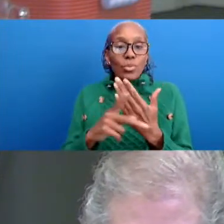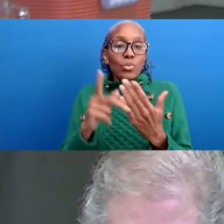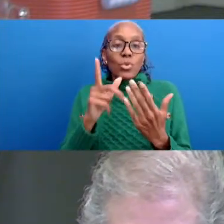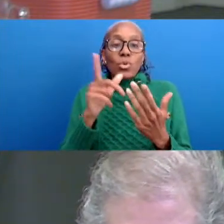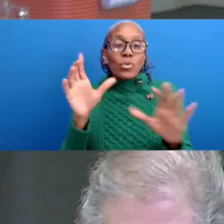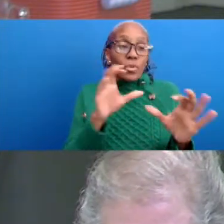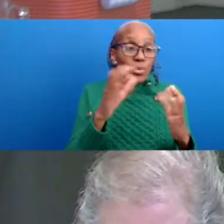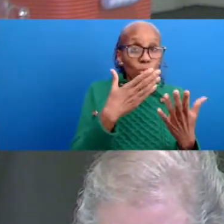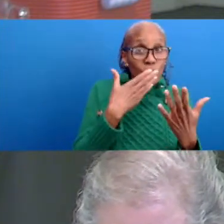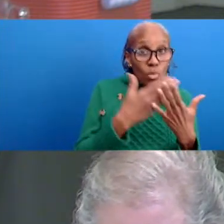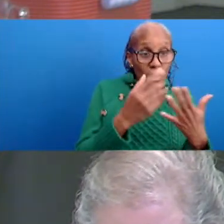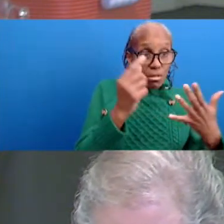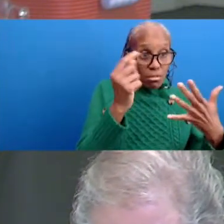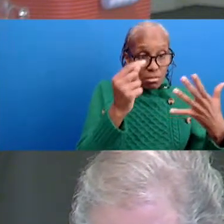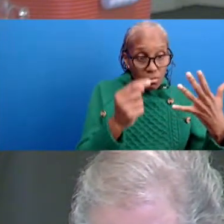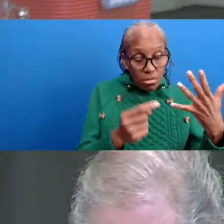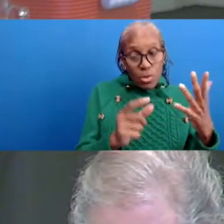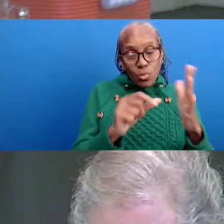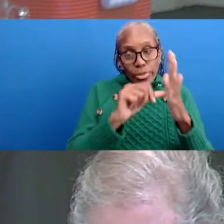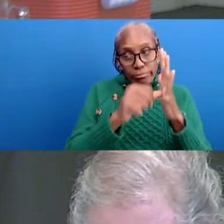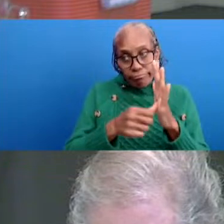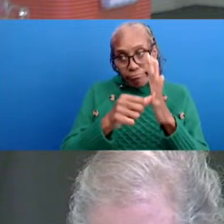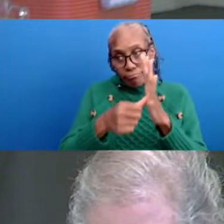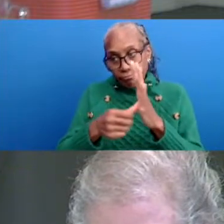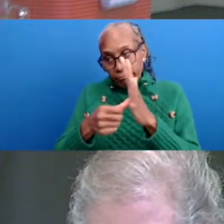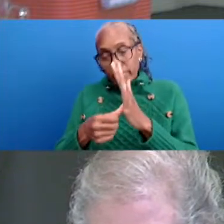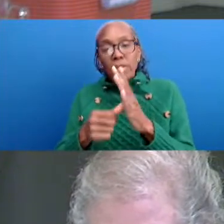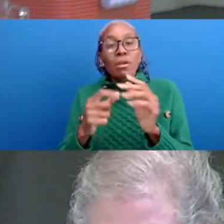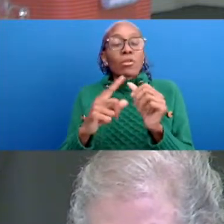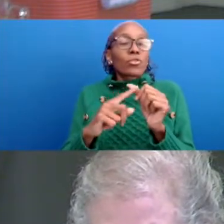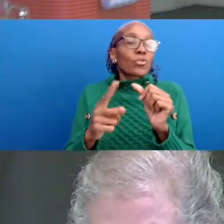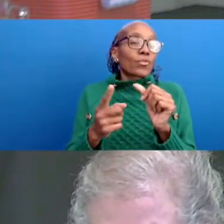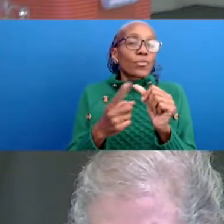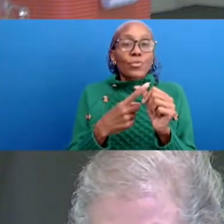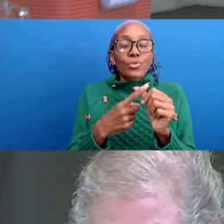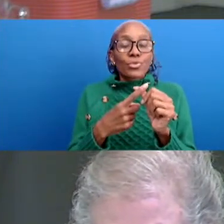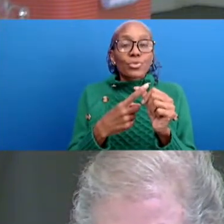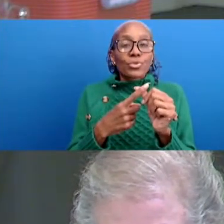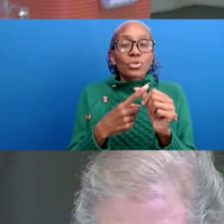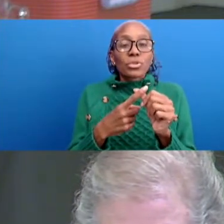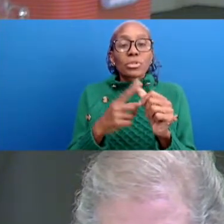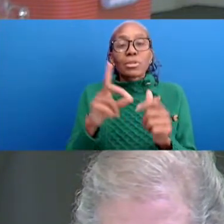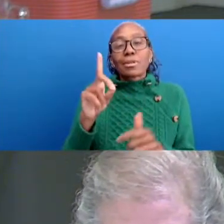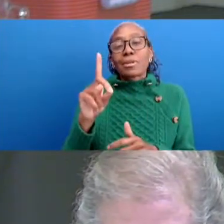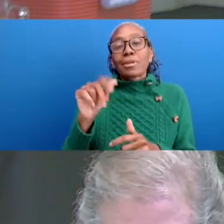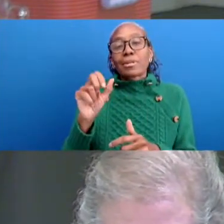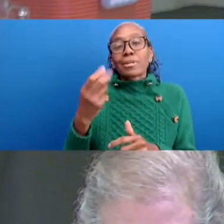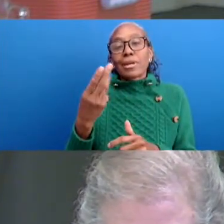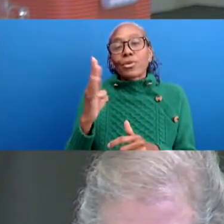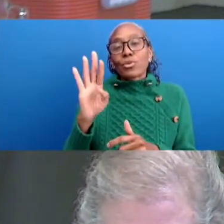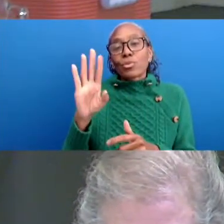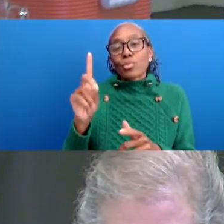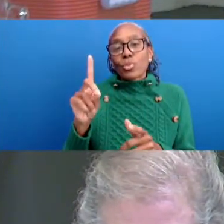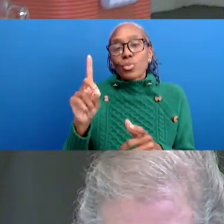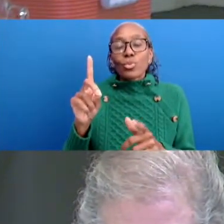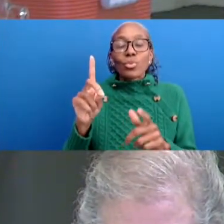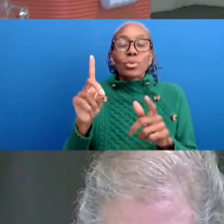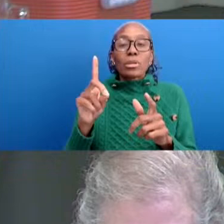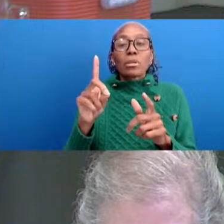THOSE PROGRAMS THAT ARE DOING